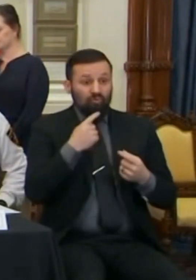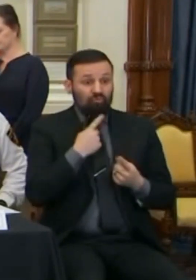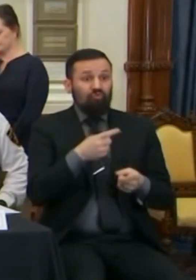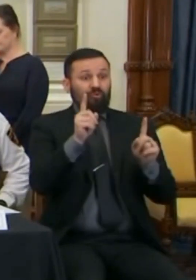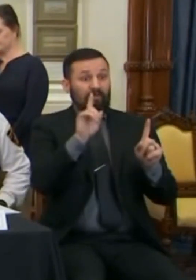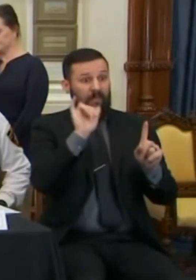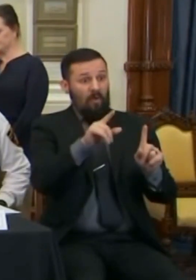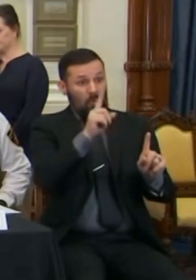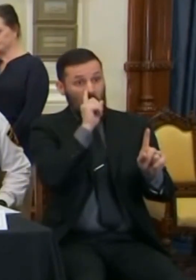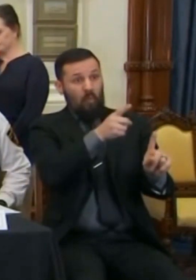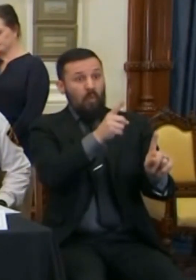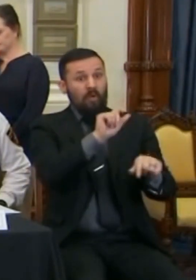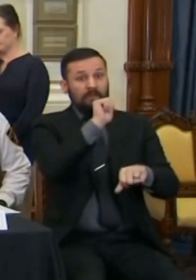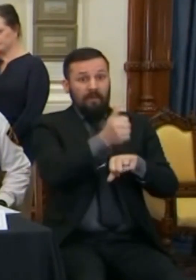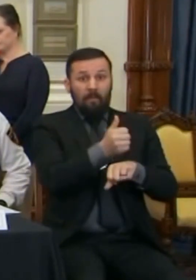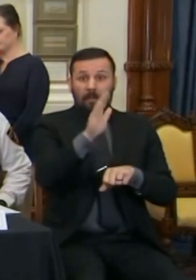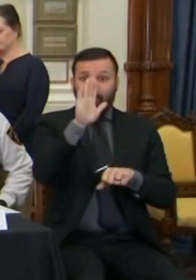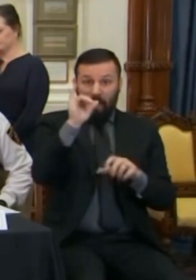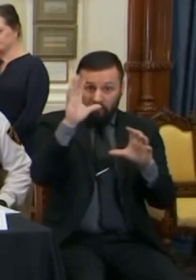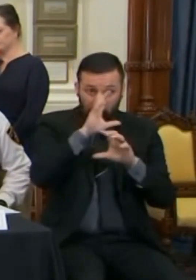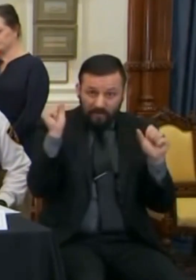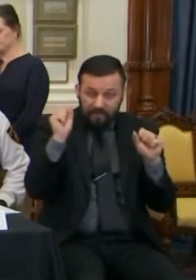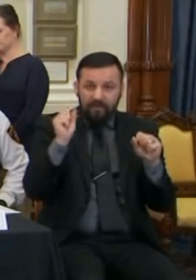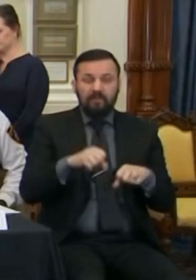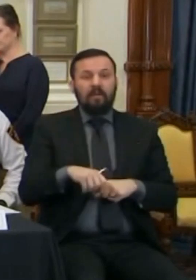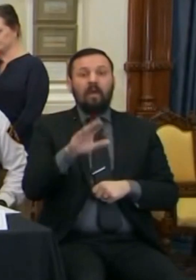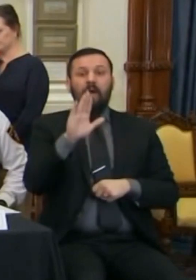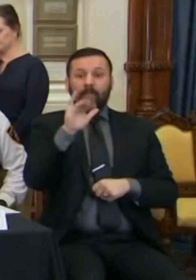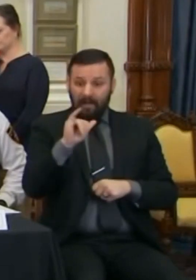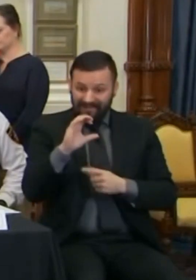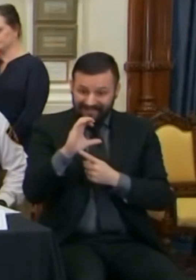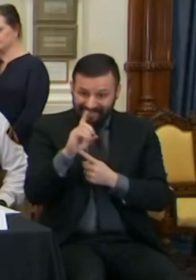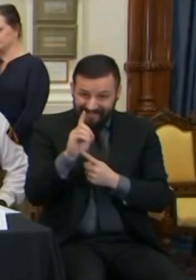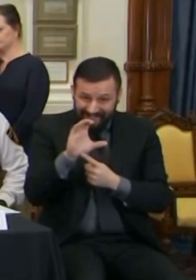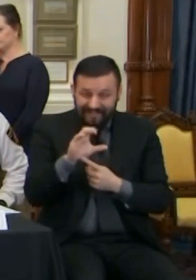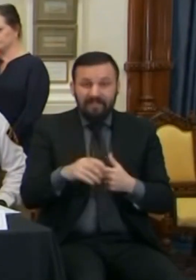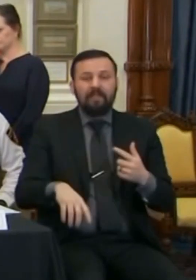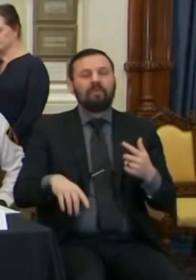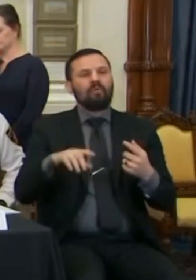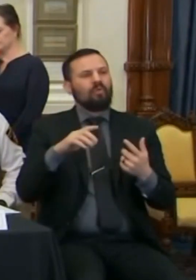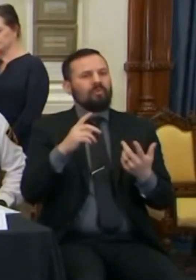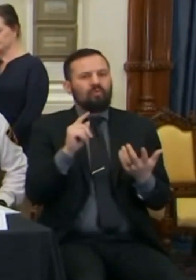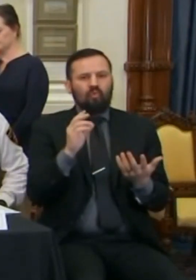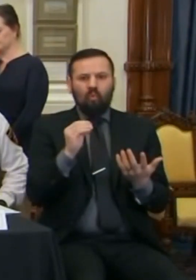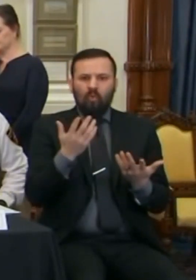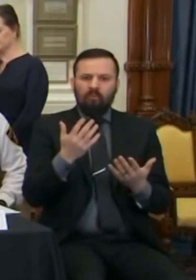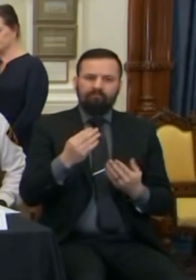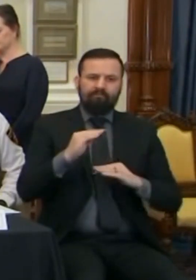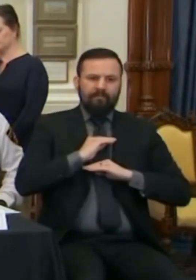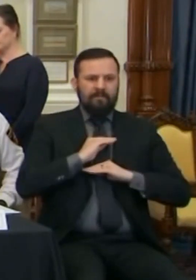established by the president by the CDC to fulfill the public health disaster